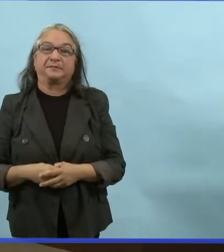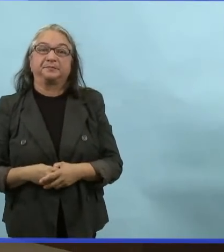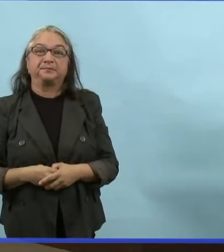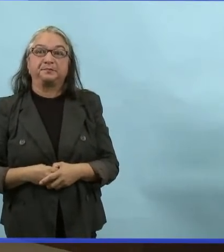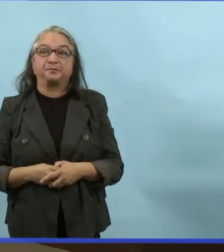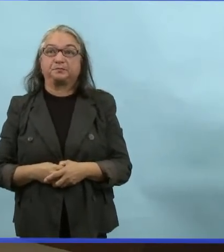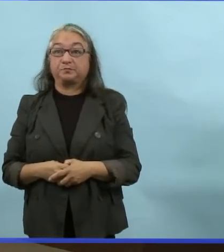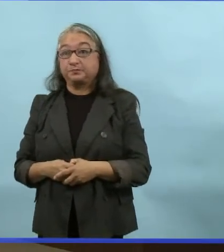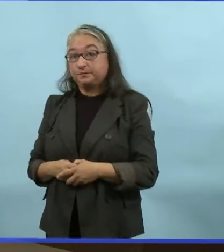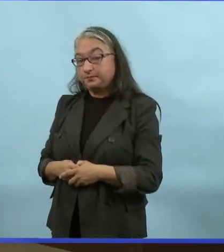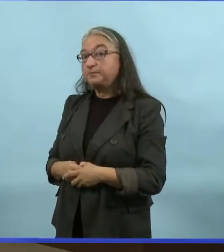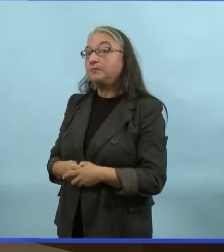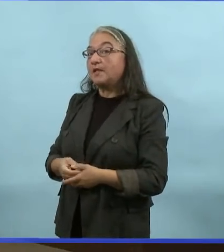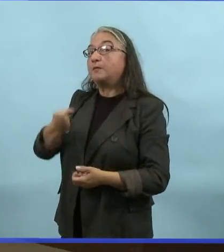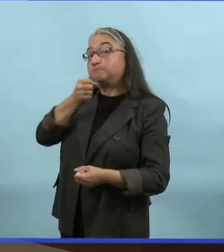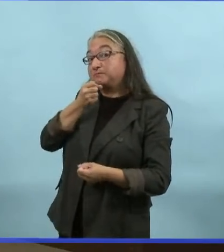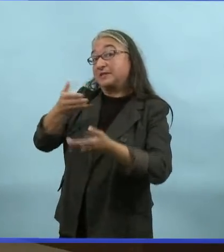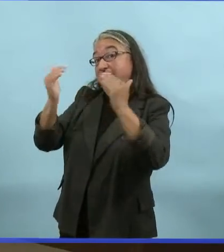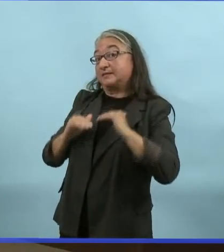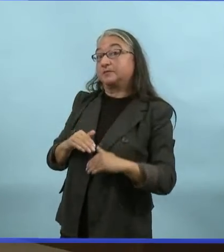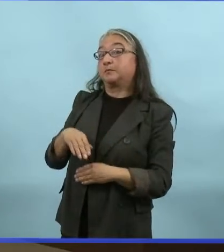from the brandon sun kyle